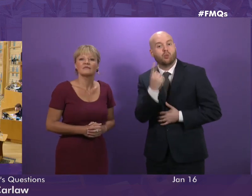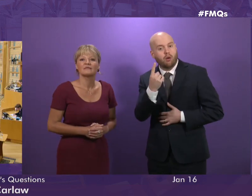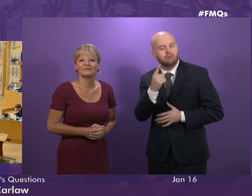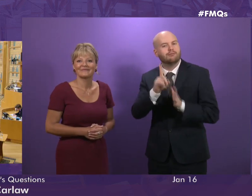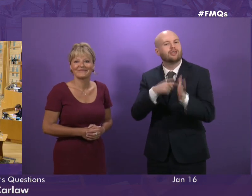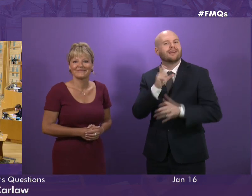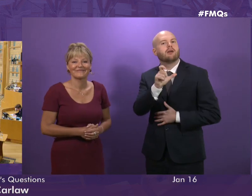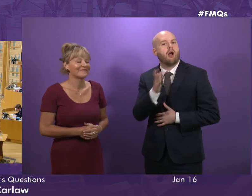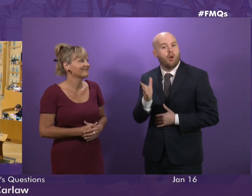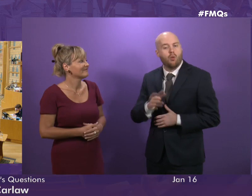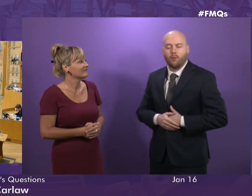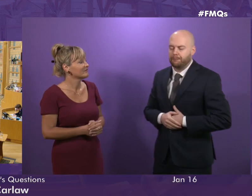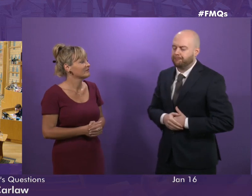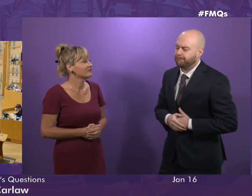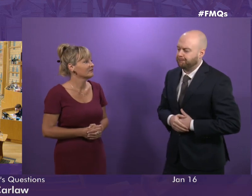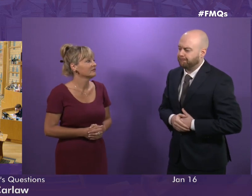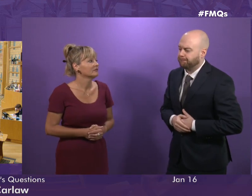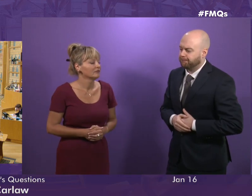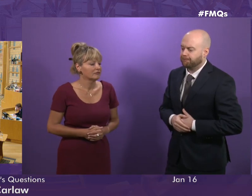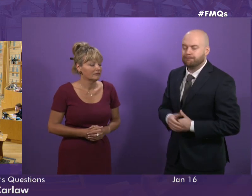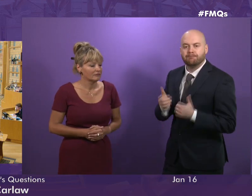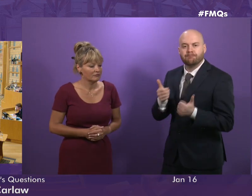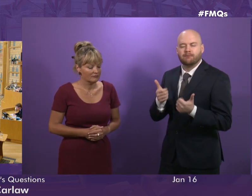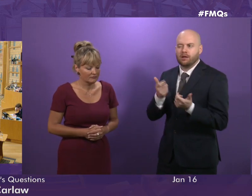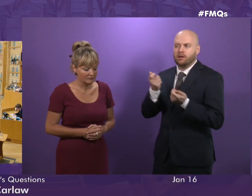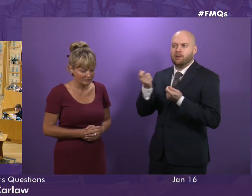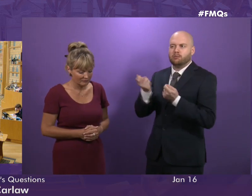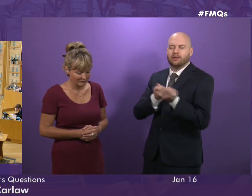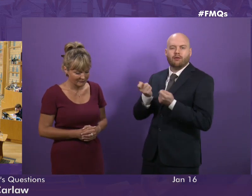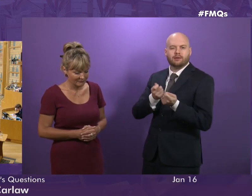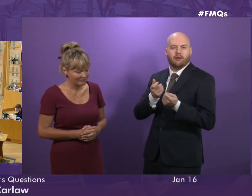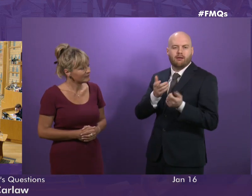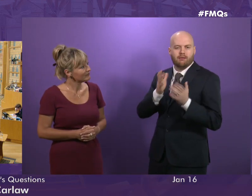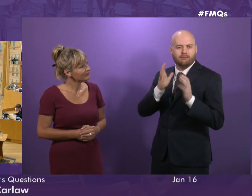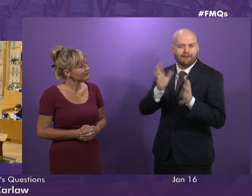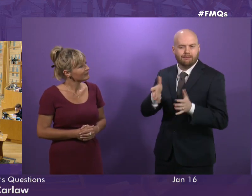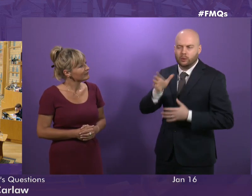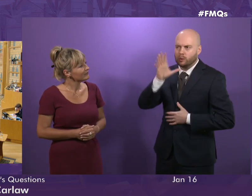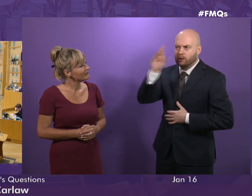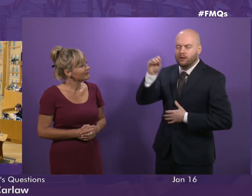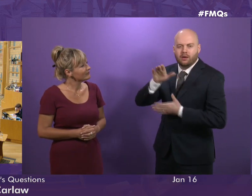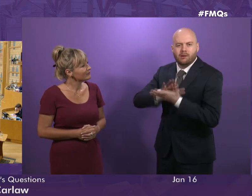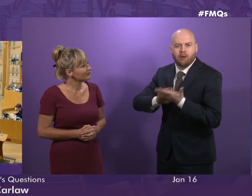Thank you, Presiding Officer, I apologise for my voice.